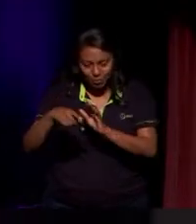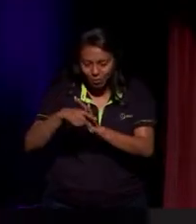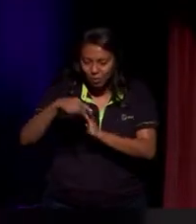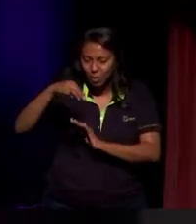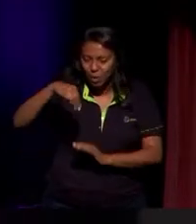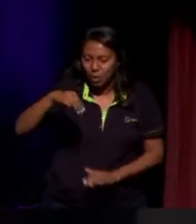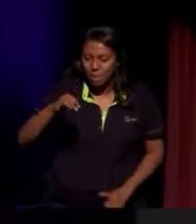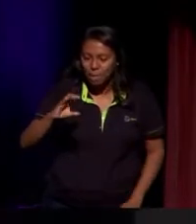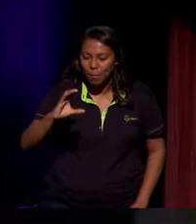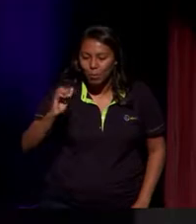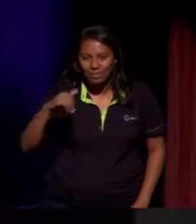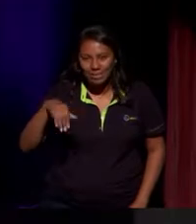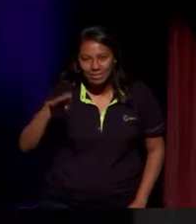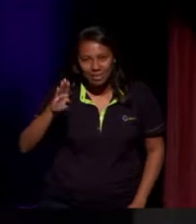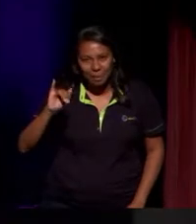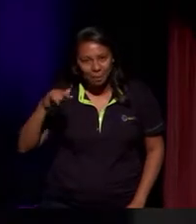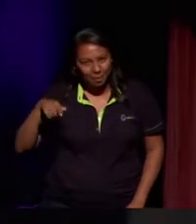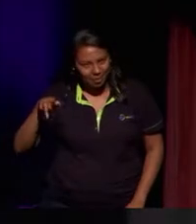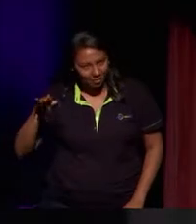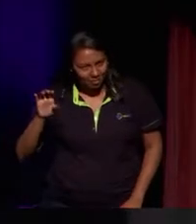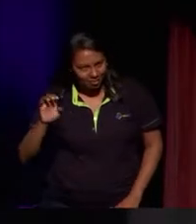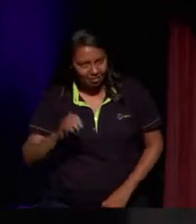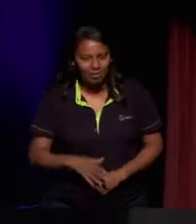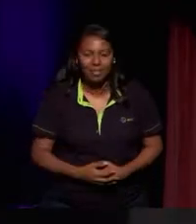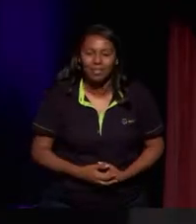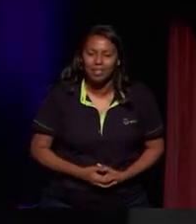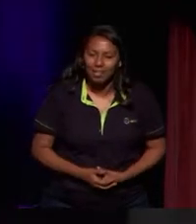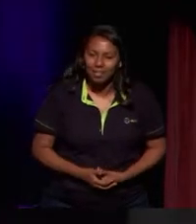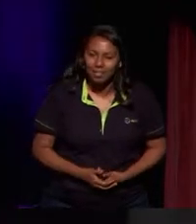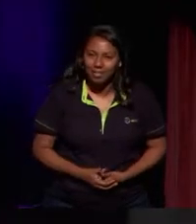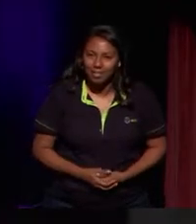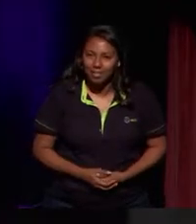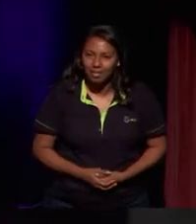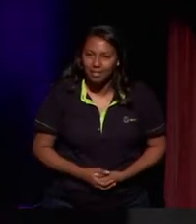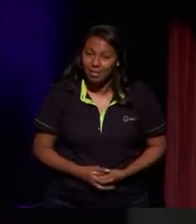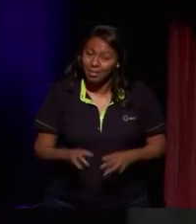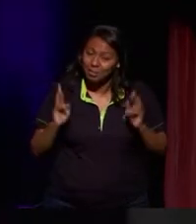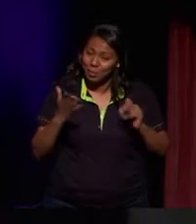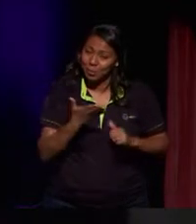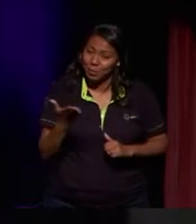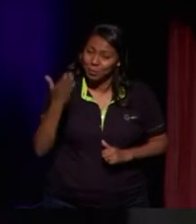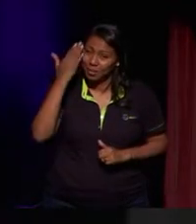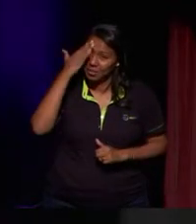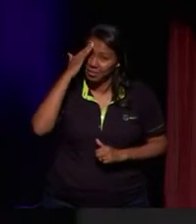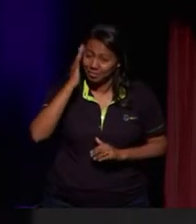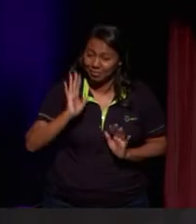I hope to understand with this. I do not know what it is.